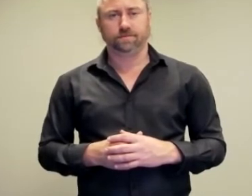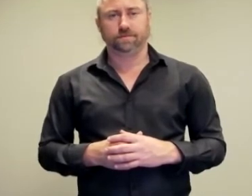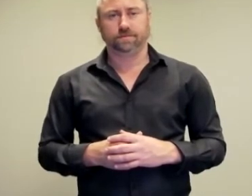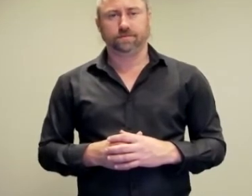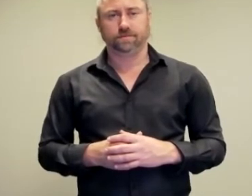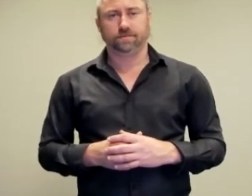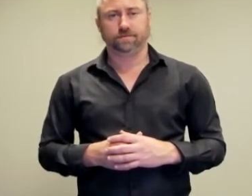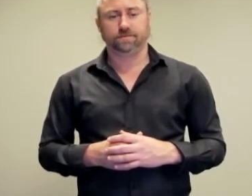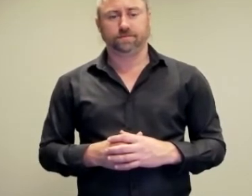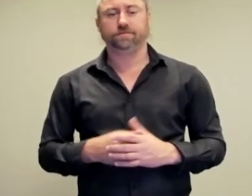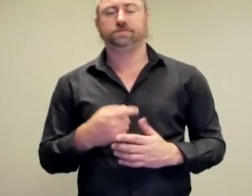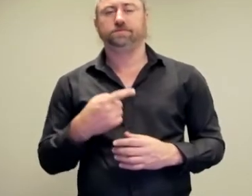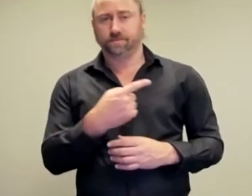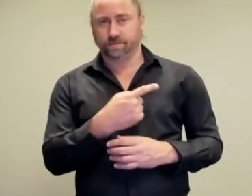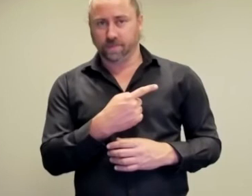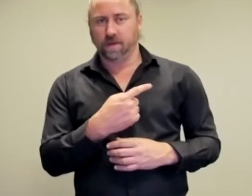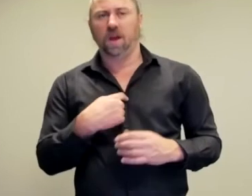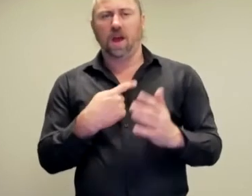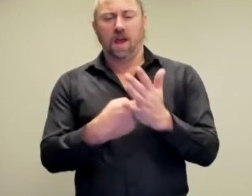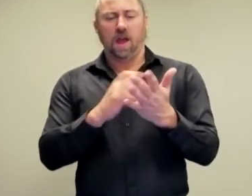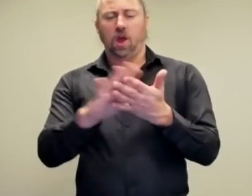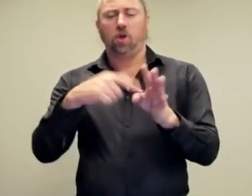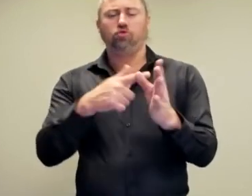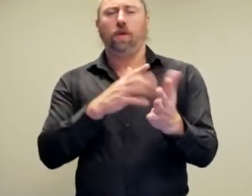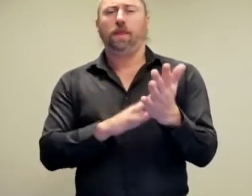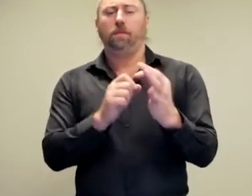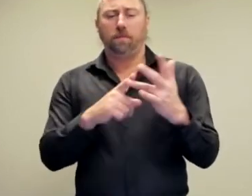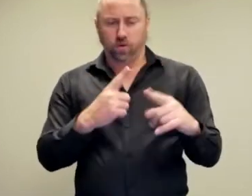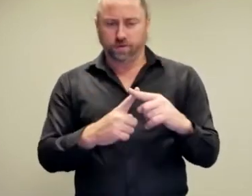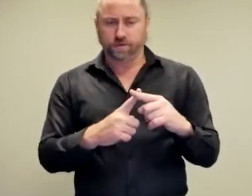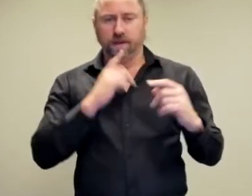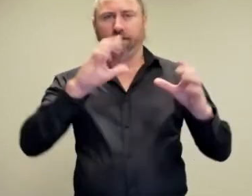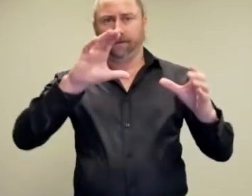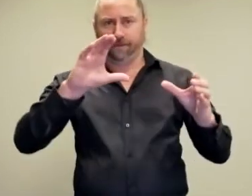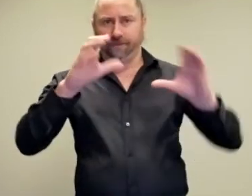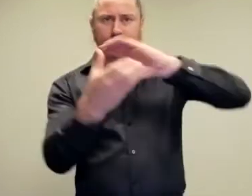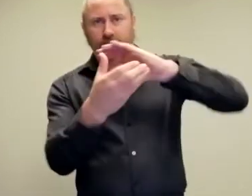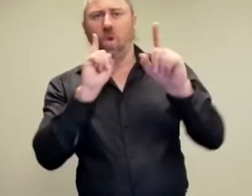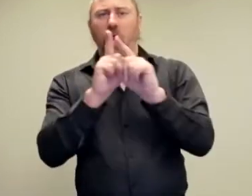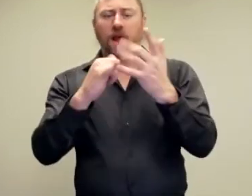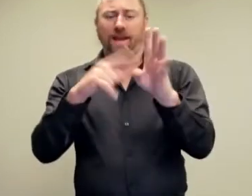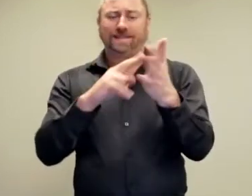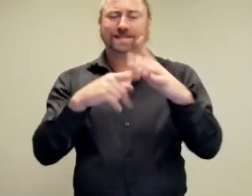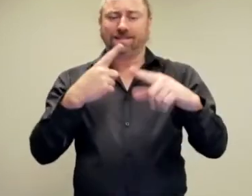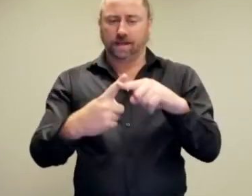In Me and my rhythm box, figures are inverted and reversed to evoke a syntax. The rhythm box suggests